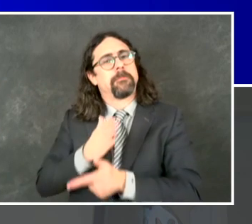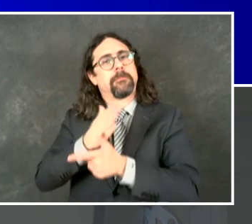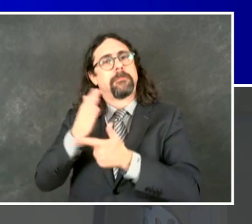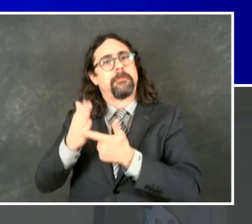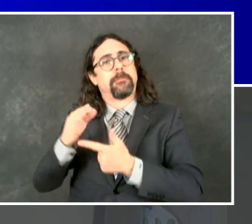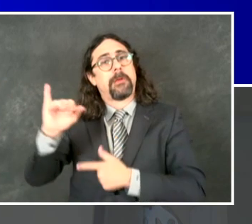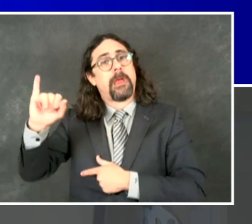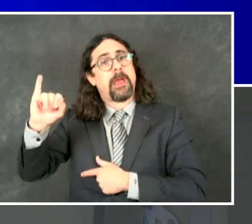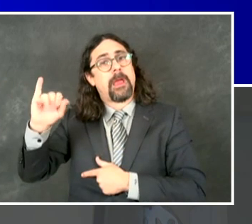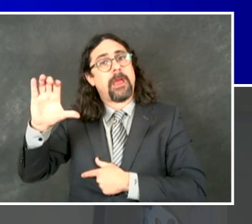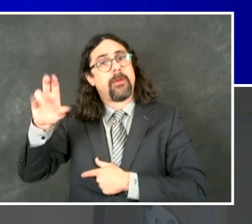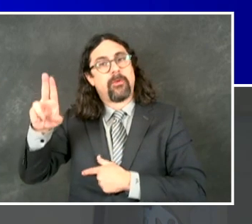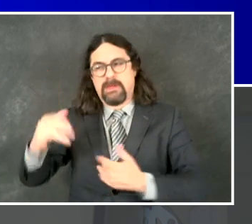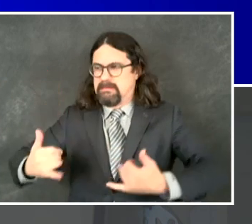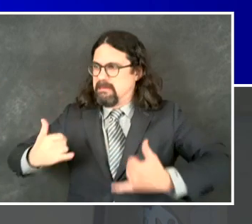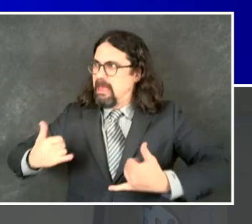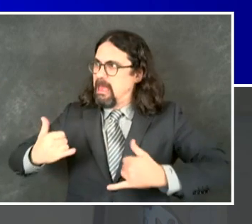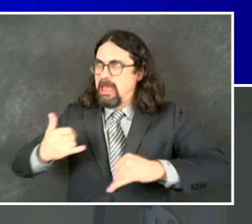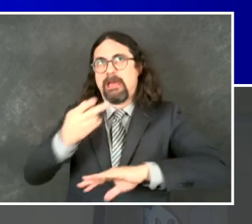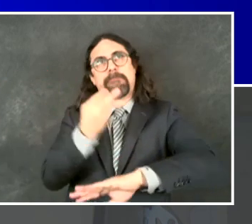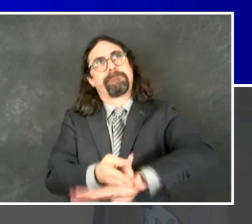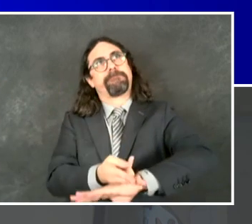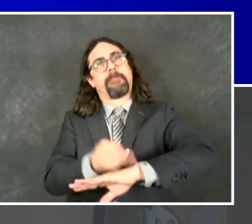PUBLIC HOSPITALS FOR SUSPECTED COVID-19.